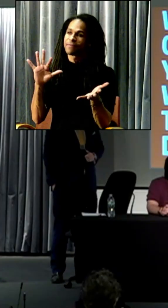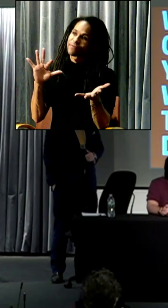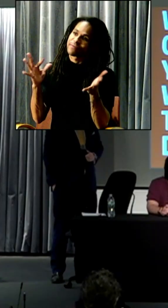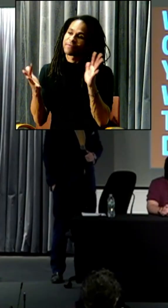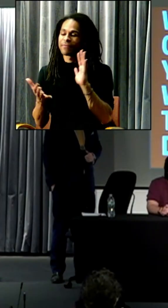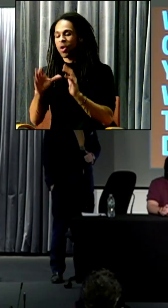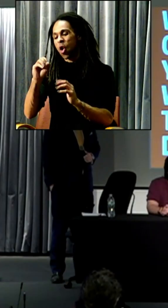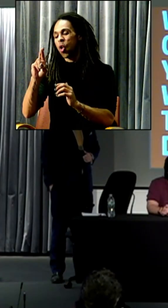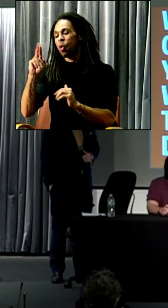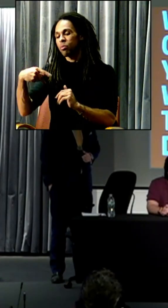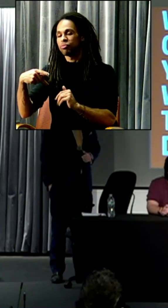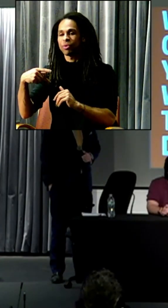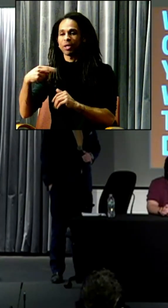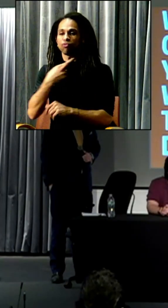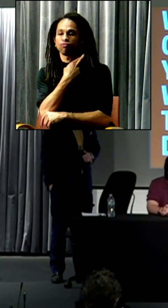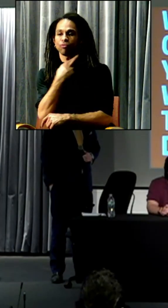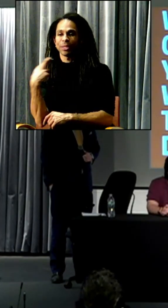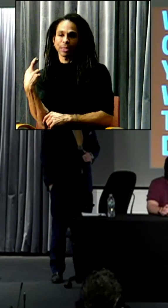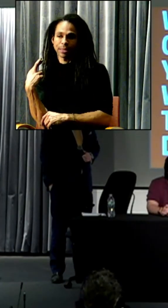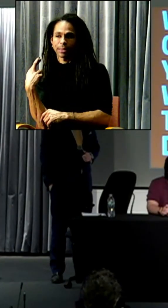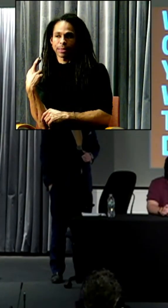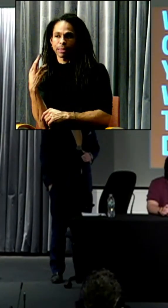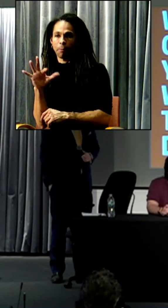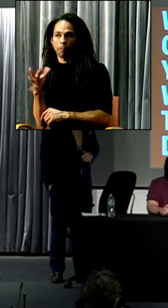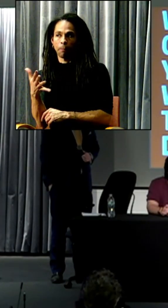We meet tons of humans that go into making the city work.